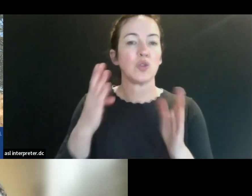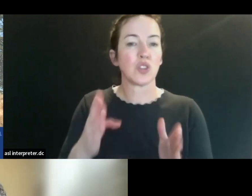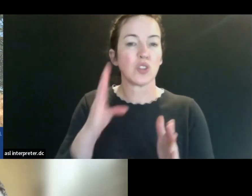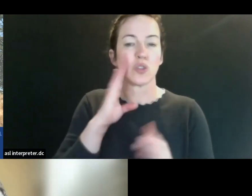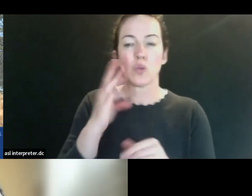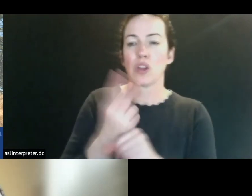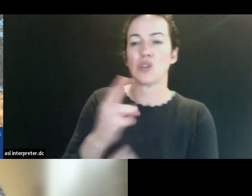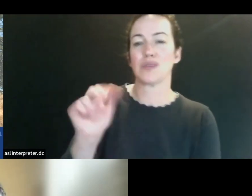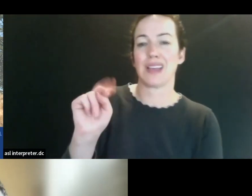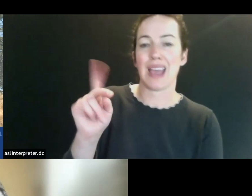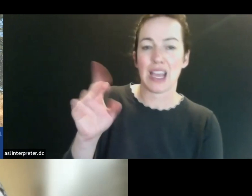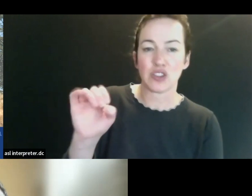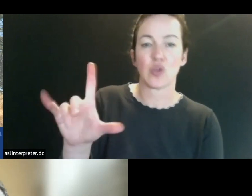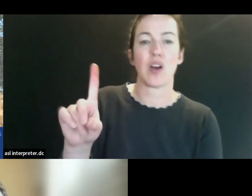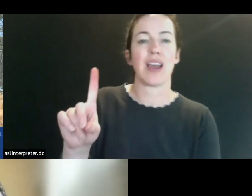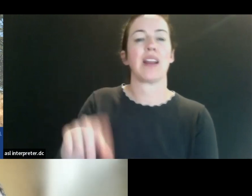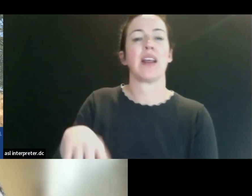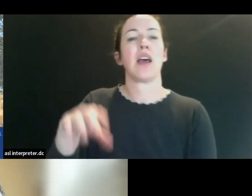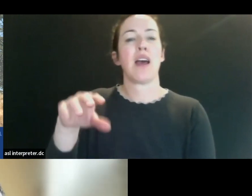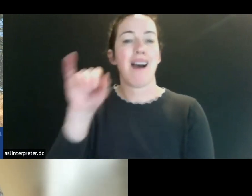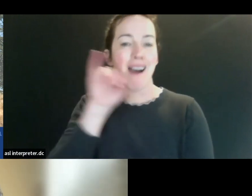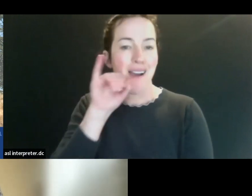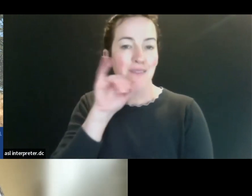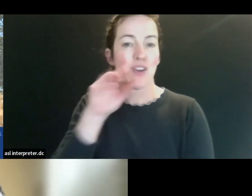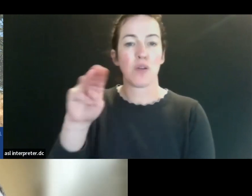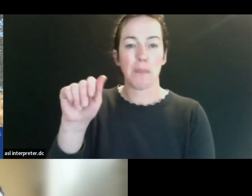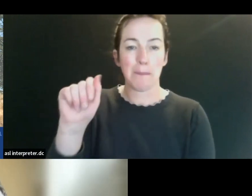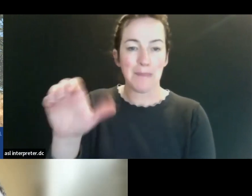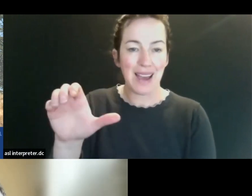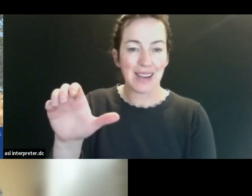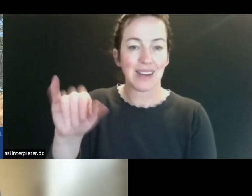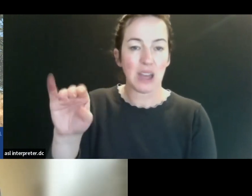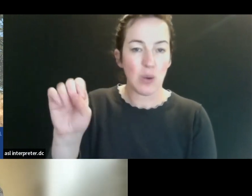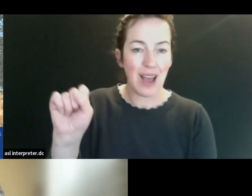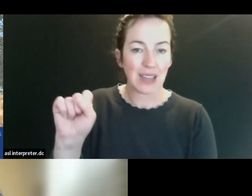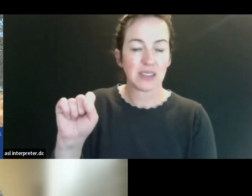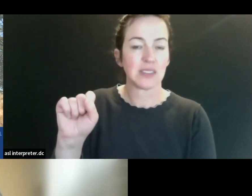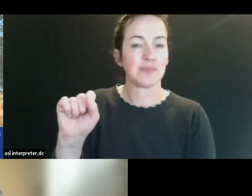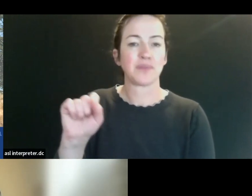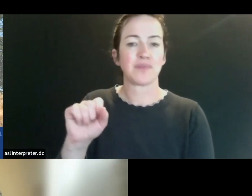iPhone, Mac OS. Take them one click away from the accessibility settings. Get them one click